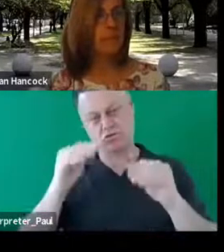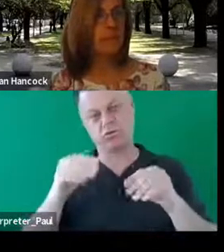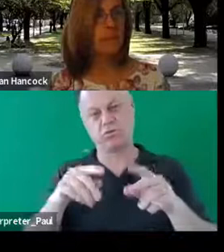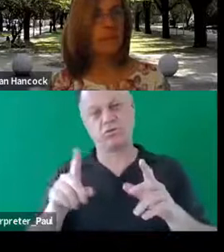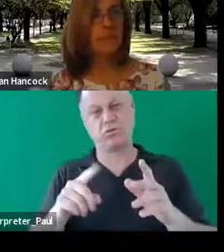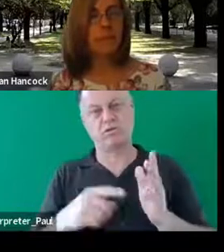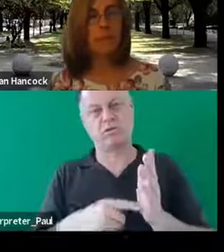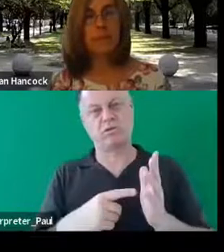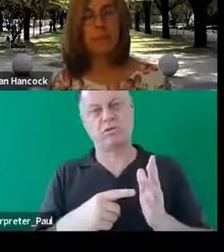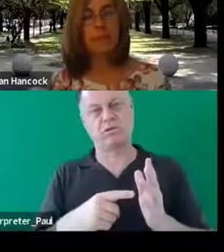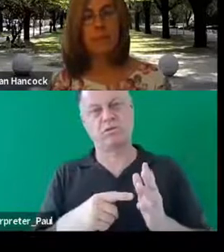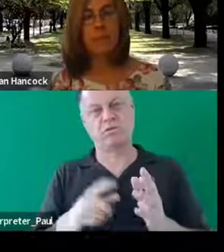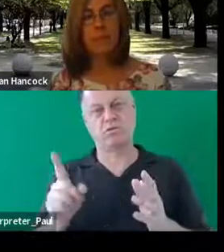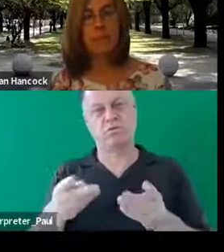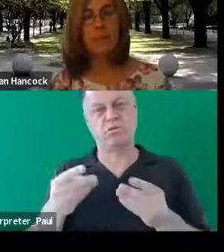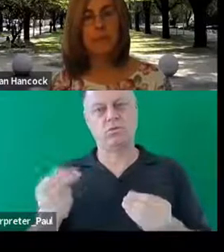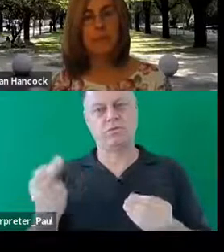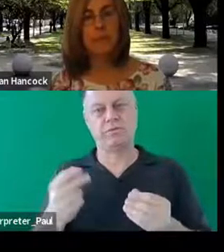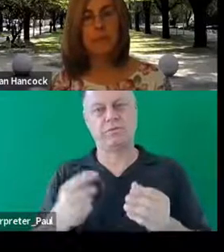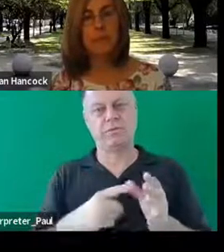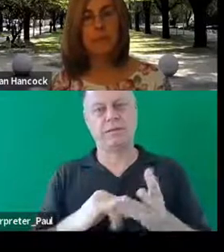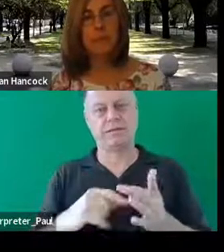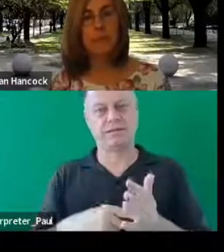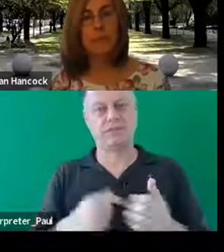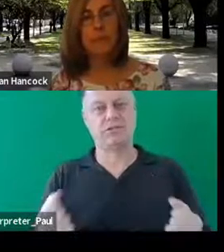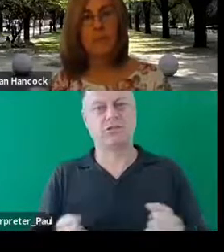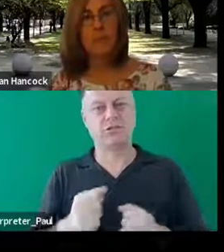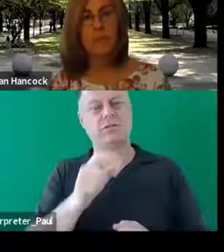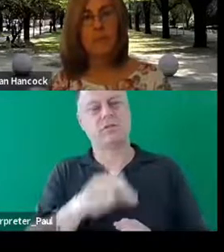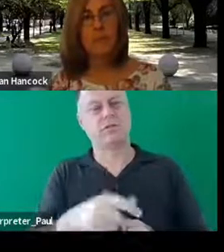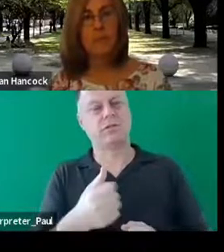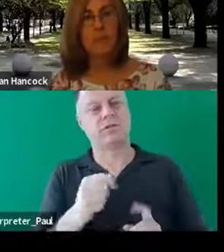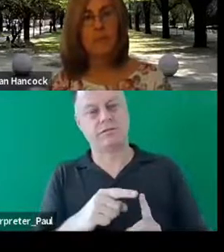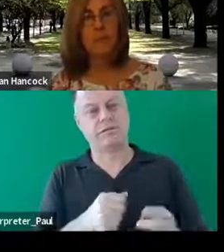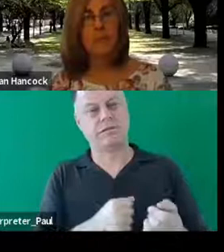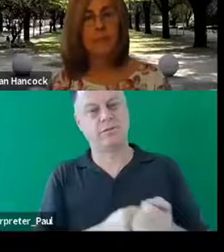into the resources, the assets and the strengths of the person that they’re supporting. I don’t